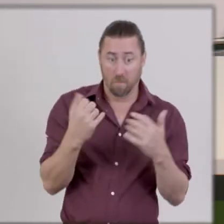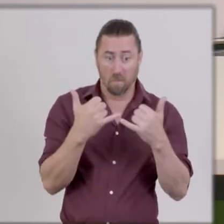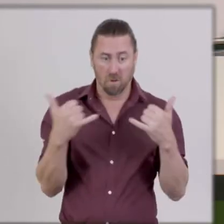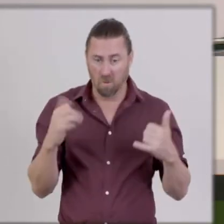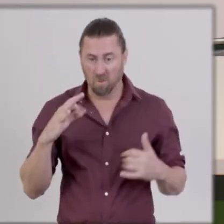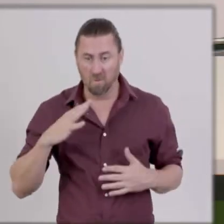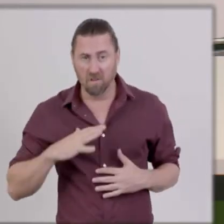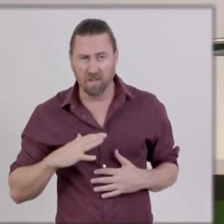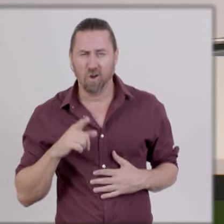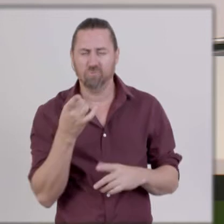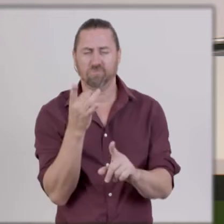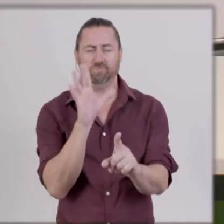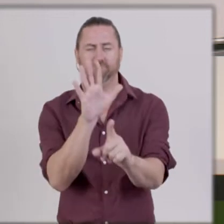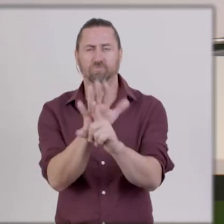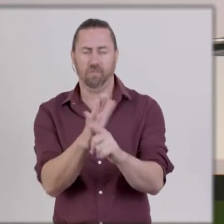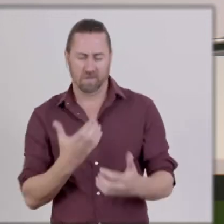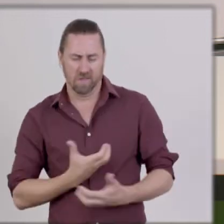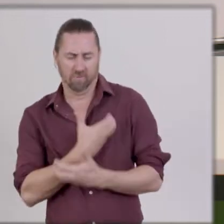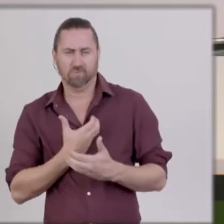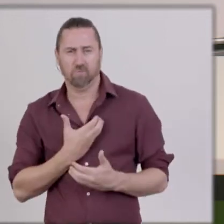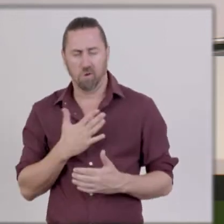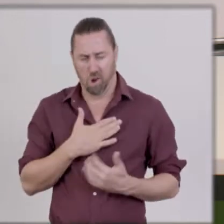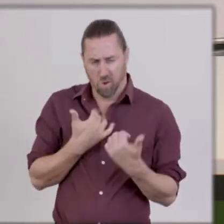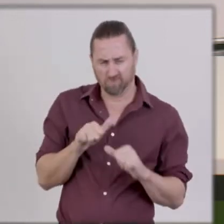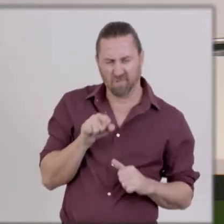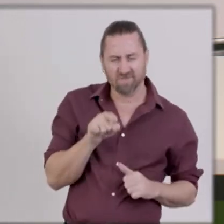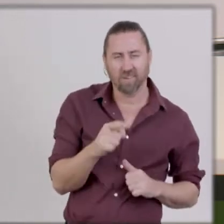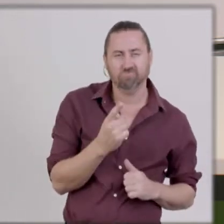Just choose the method you find easiest. Let's try another one.